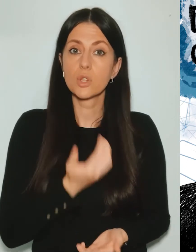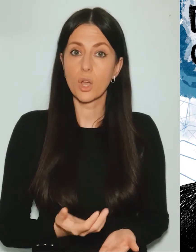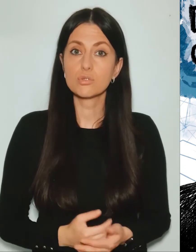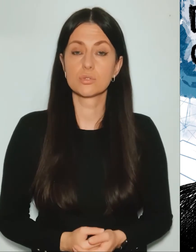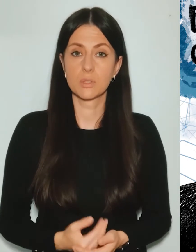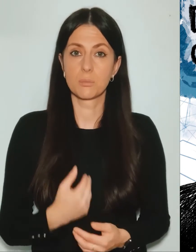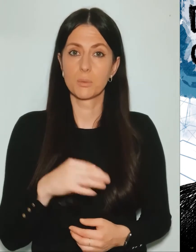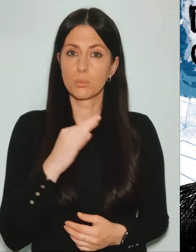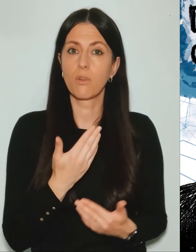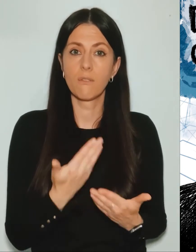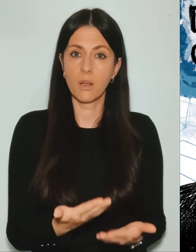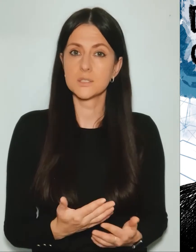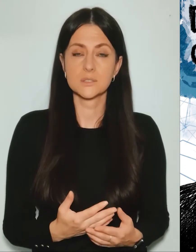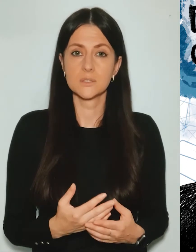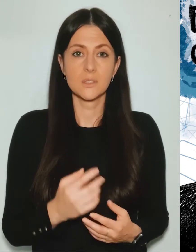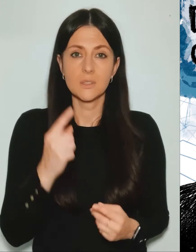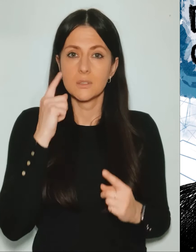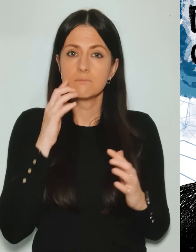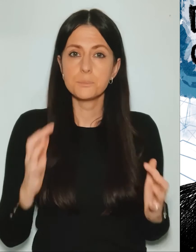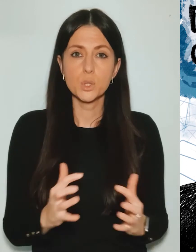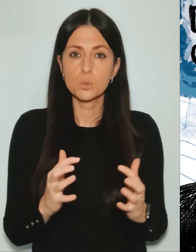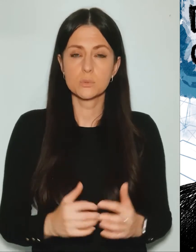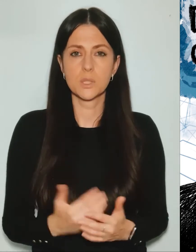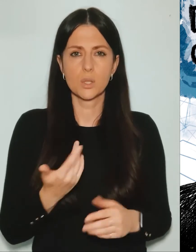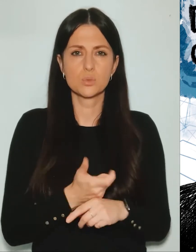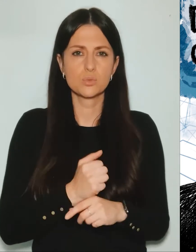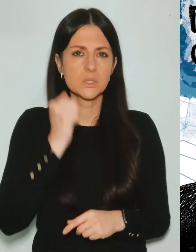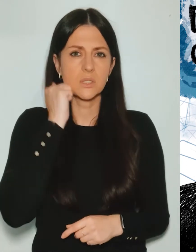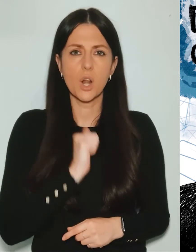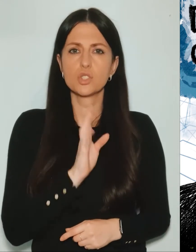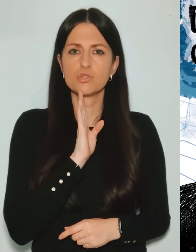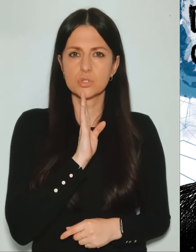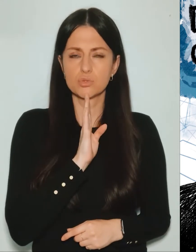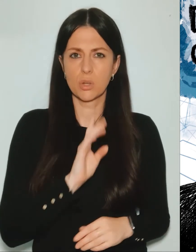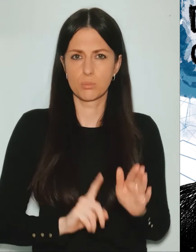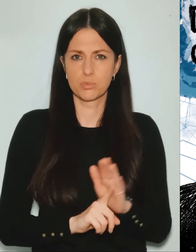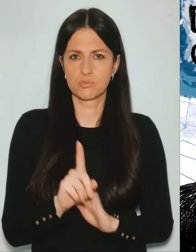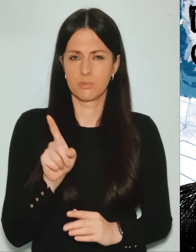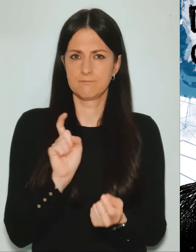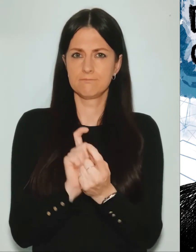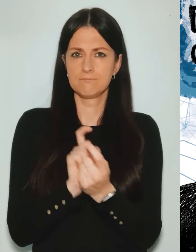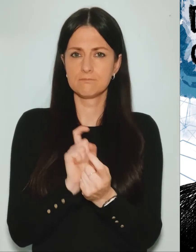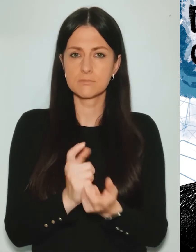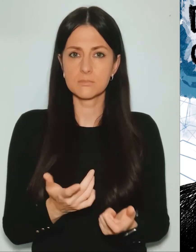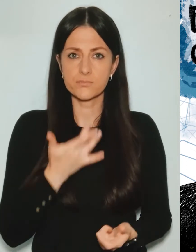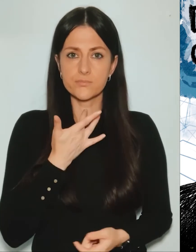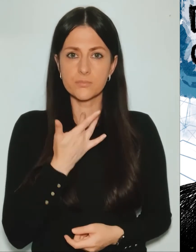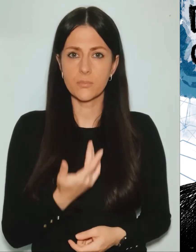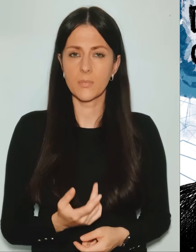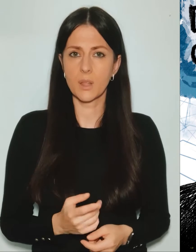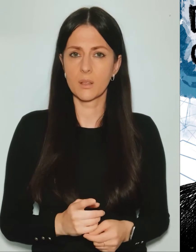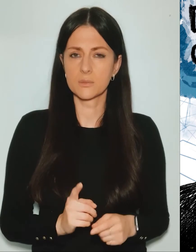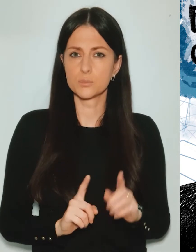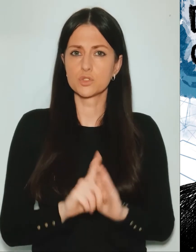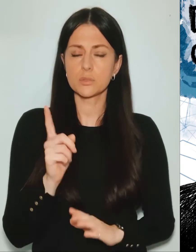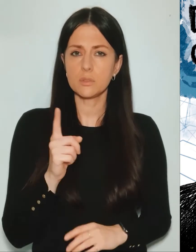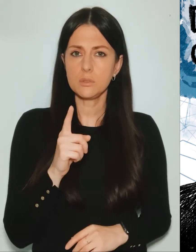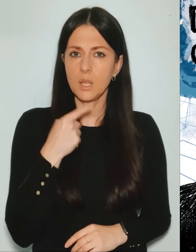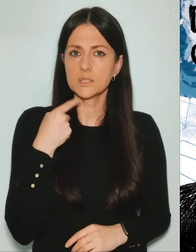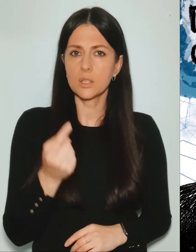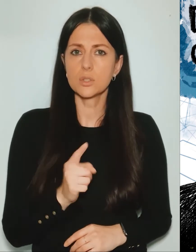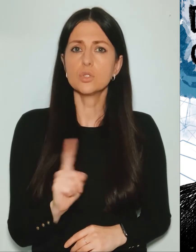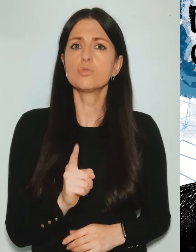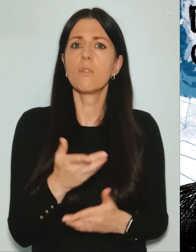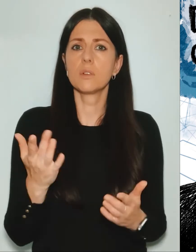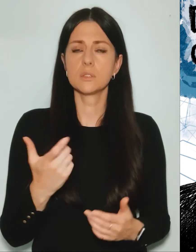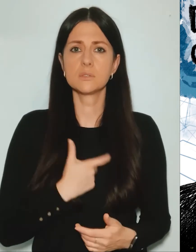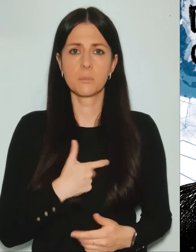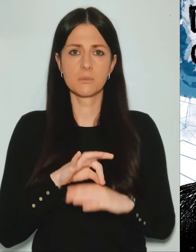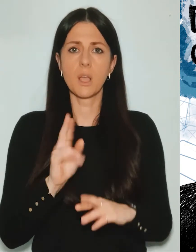And some very old woman began to quarrel with them, and she began to say them something like, "Why are you behaving like you're at home?". And they said, "We are at home!"